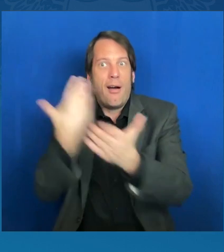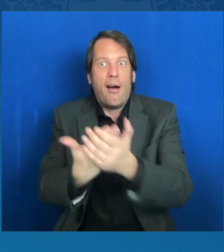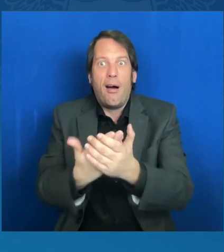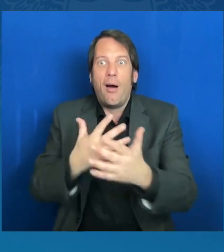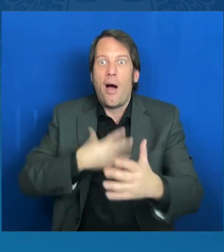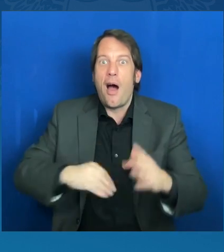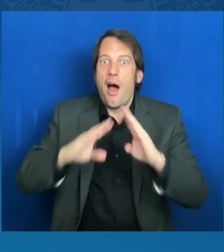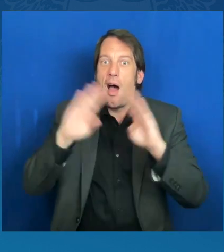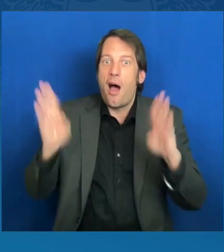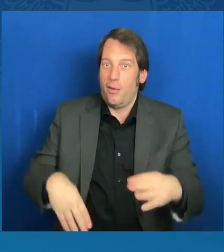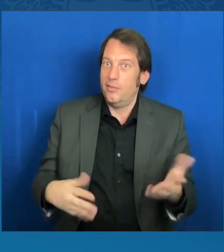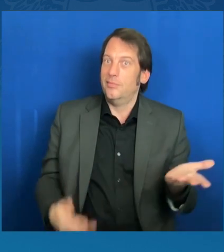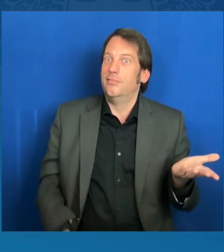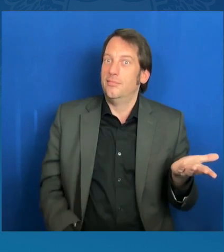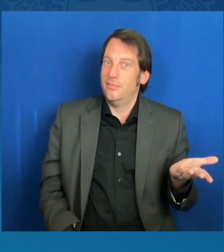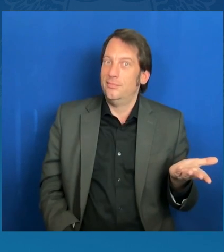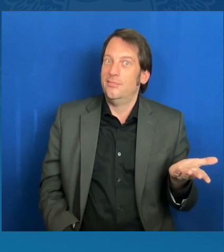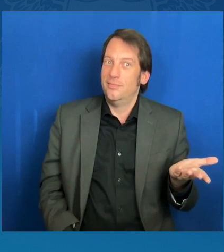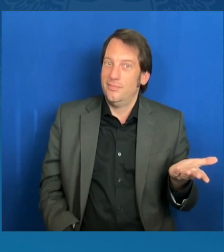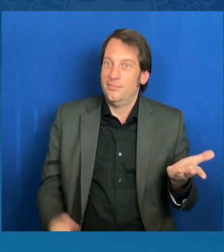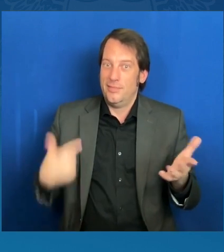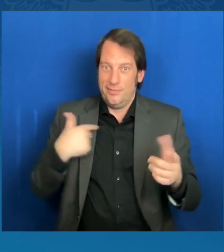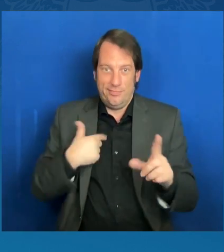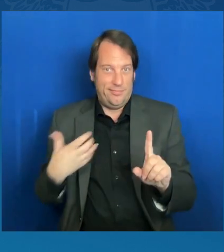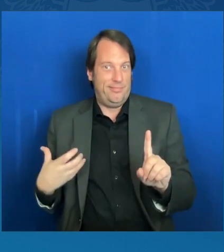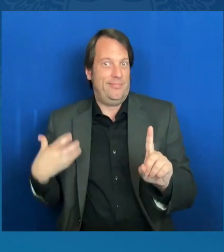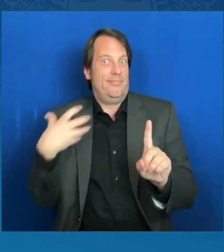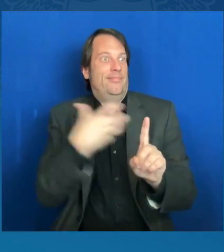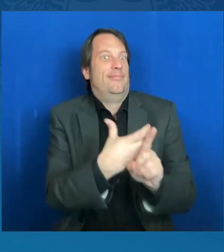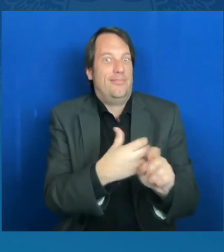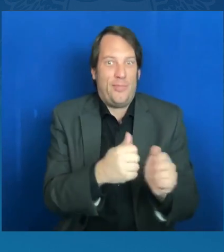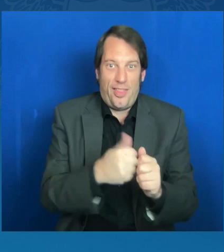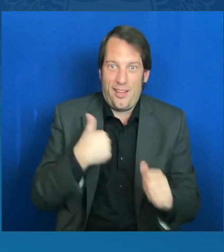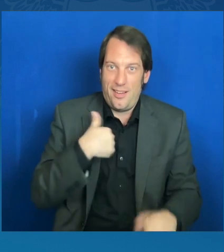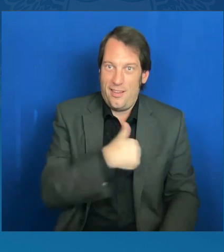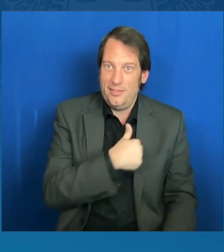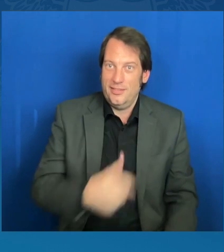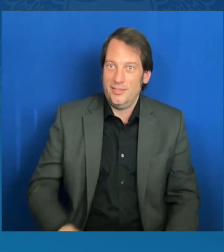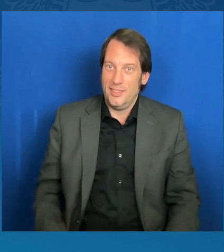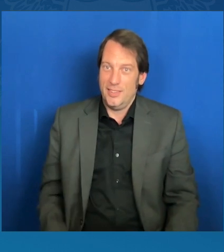And we're not just talking about speeches and handshakes, we're talking about results.